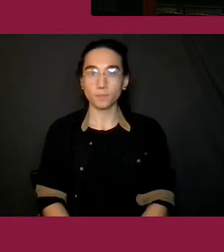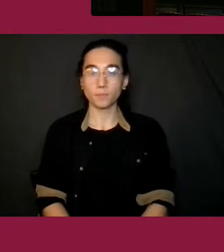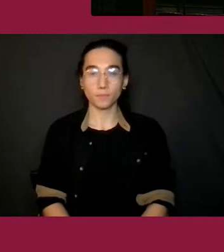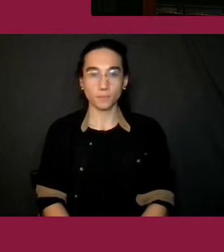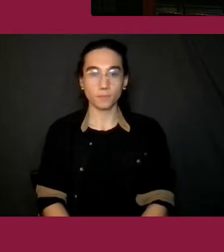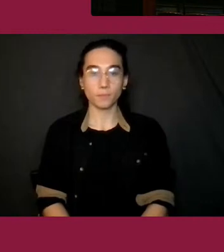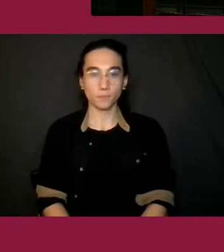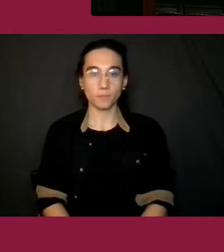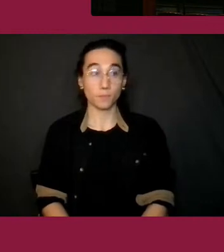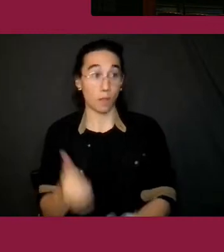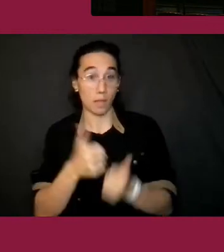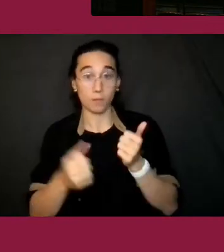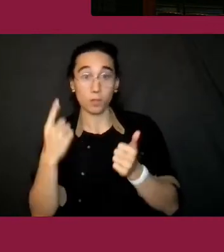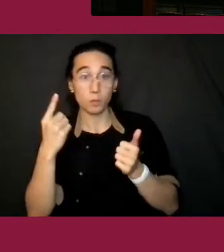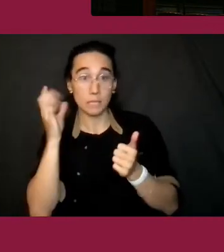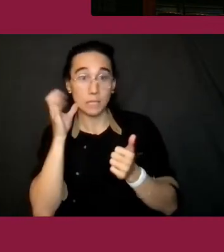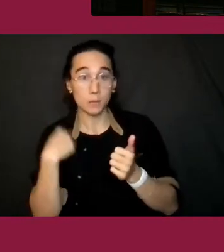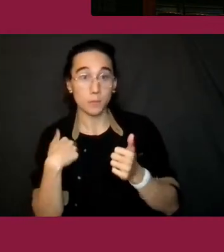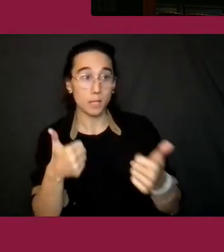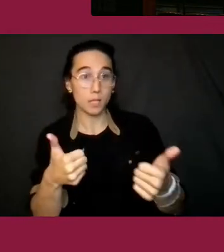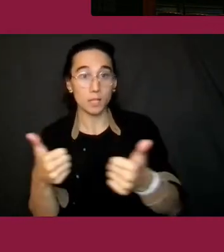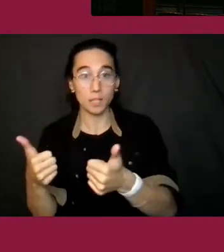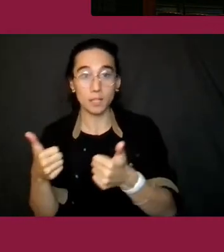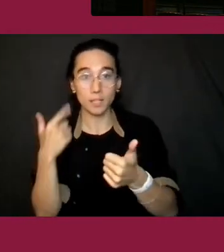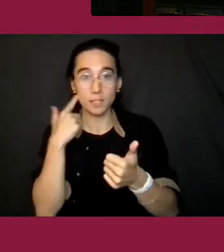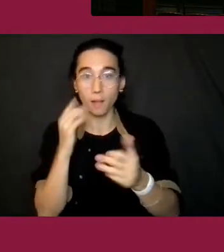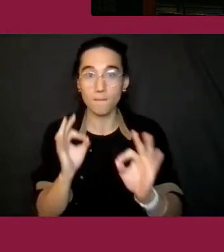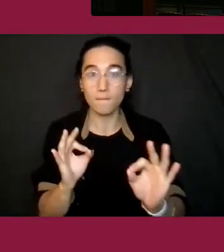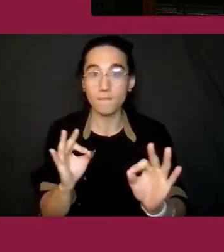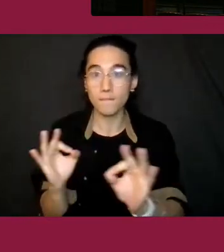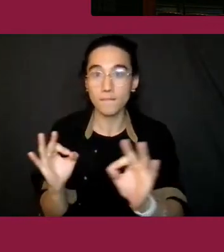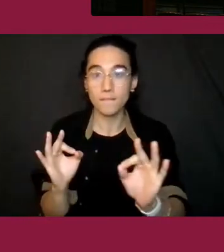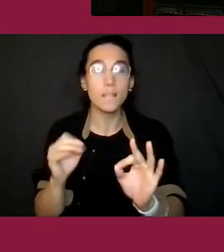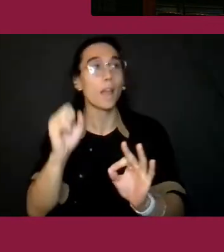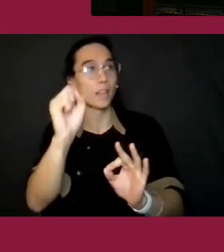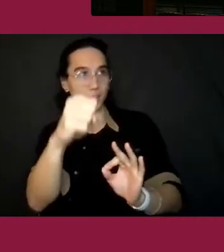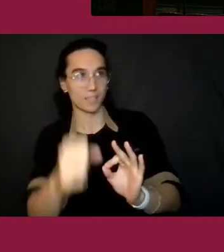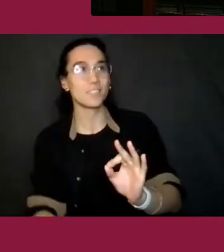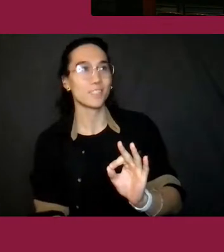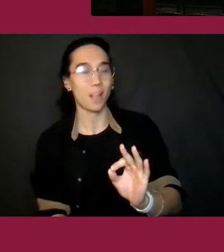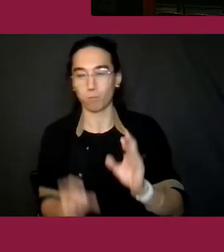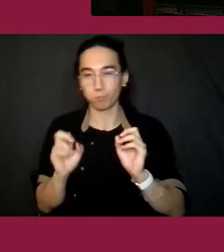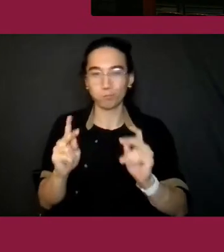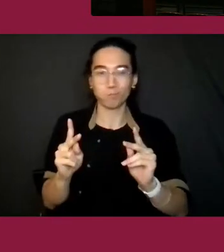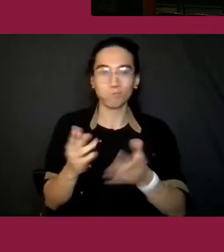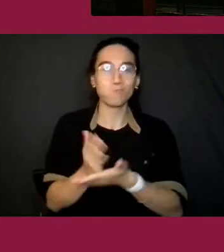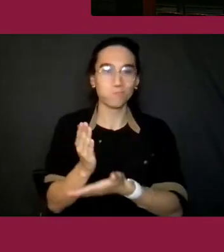Can everybody hear me? Yes. Okay. Shall I start?